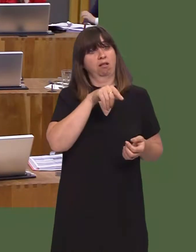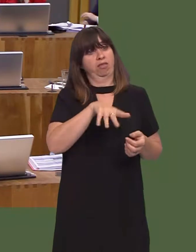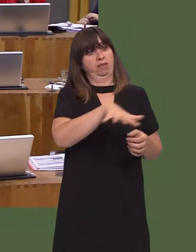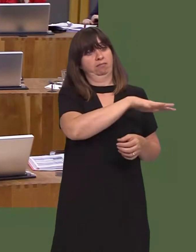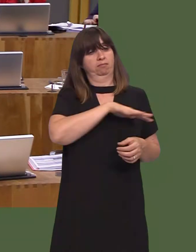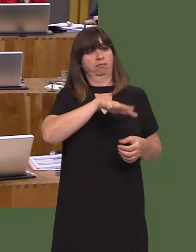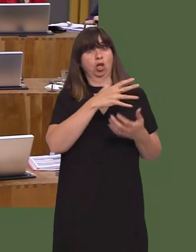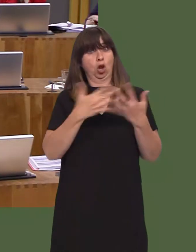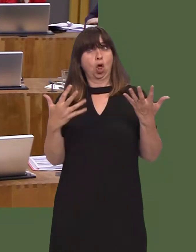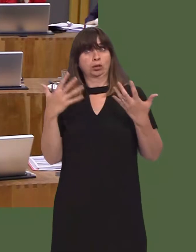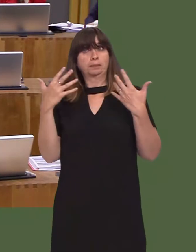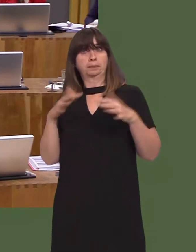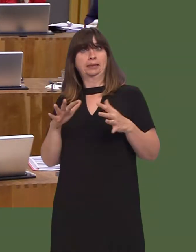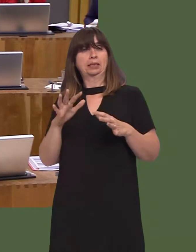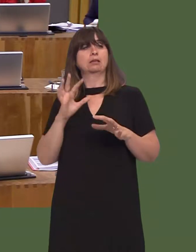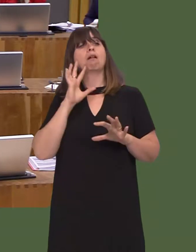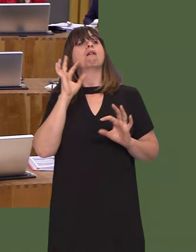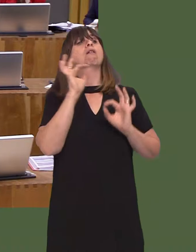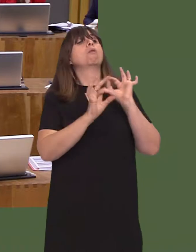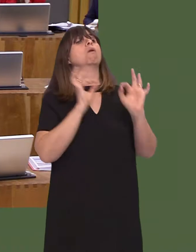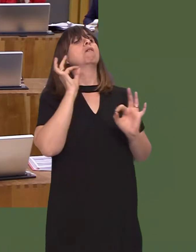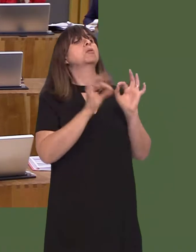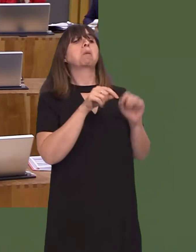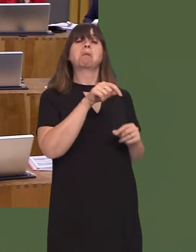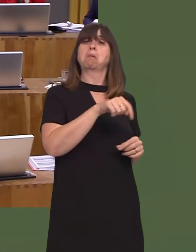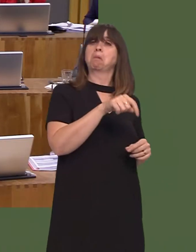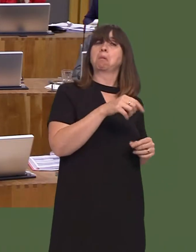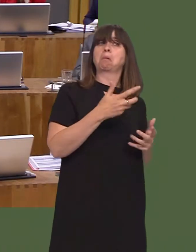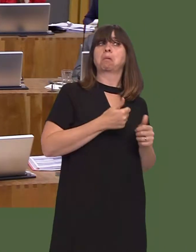inception of the zone, a number of inquiries have been received, seeking information about